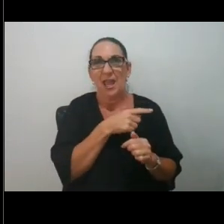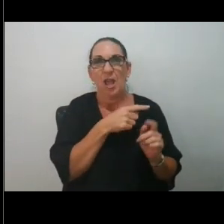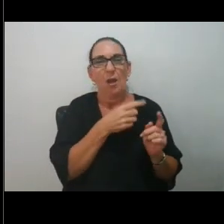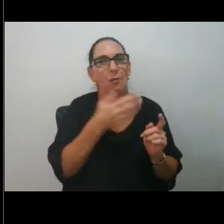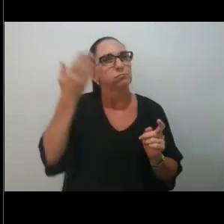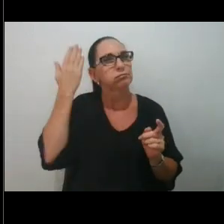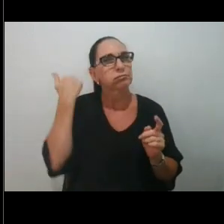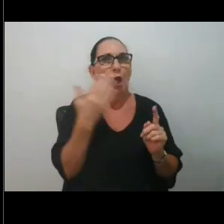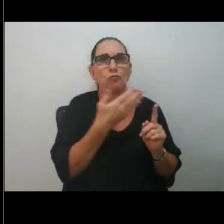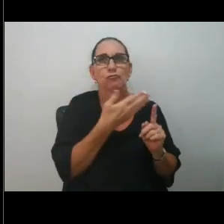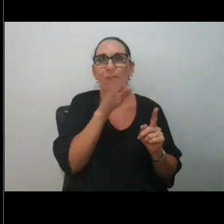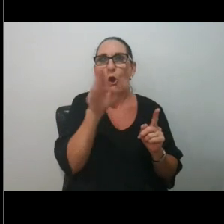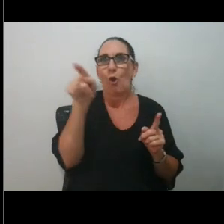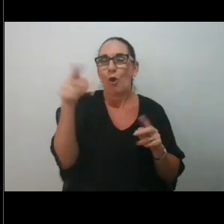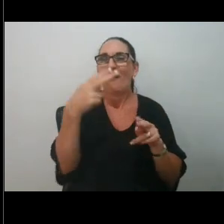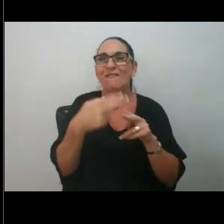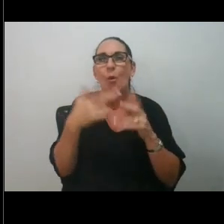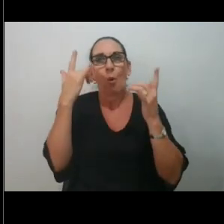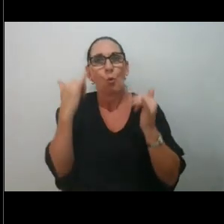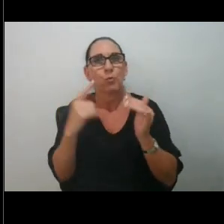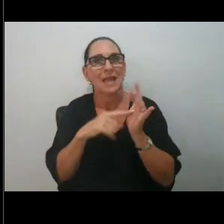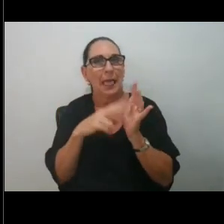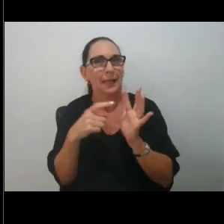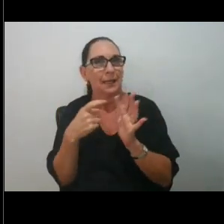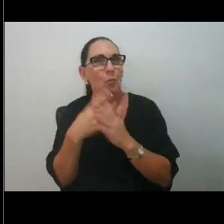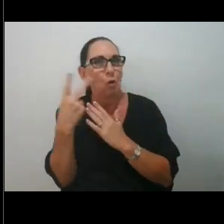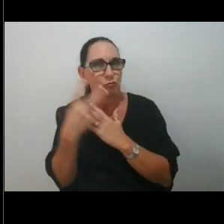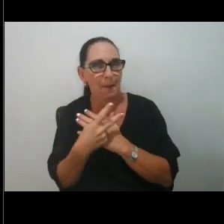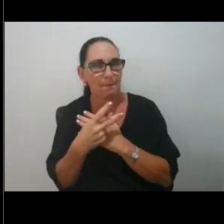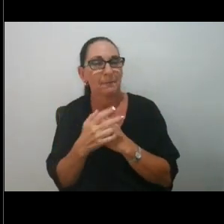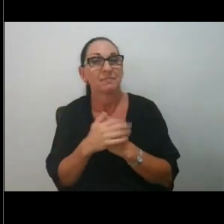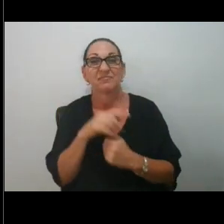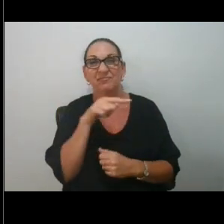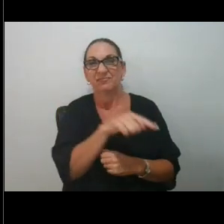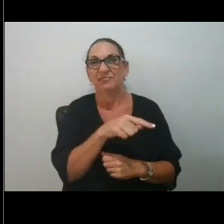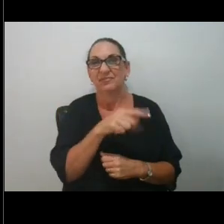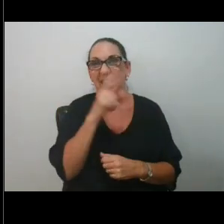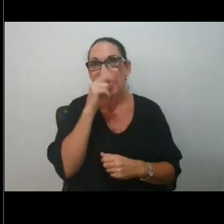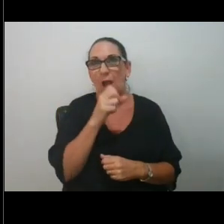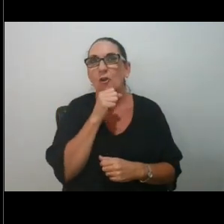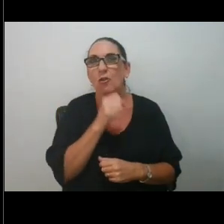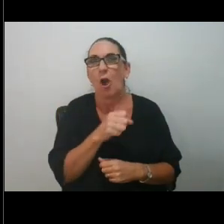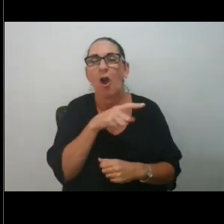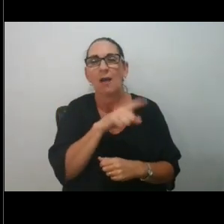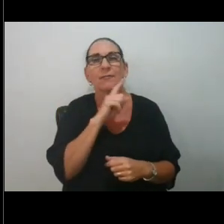ago now um and he presented with needs around accommodation substance use mental health